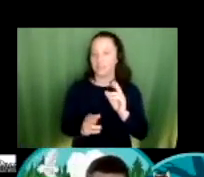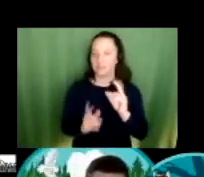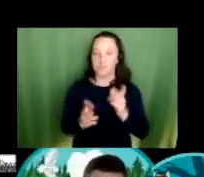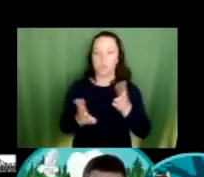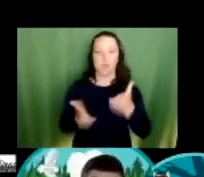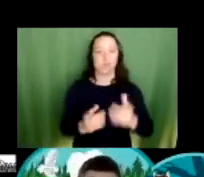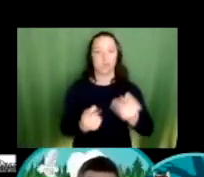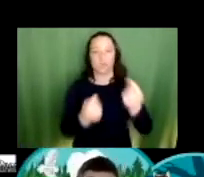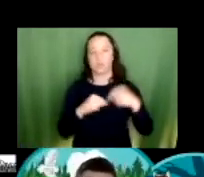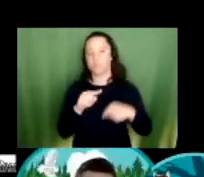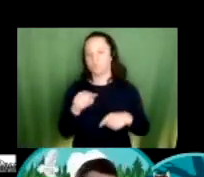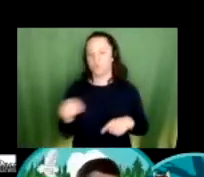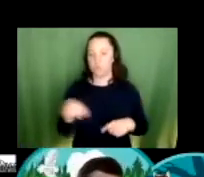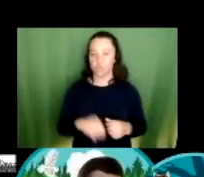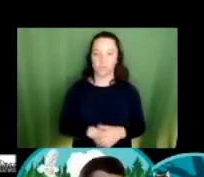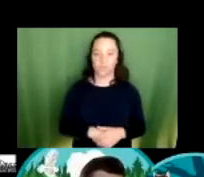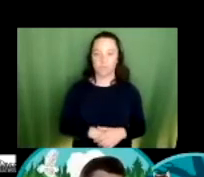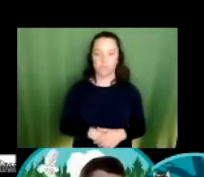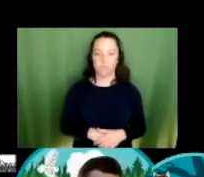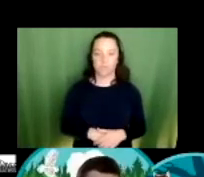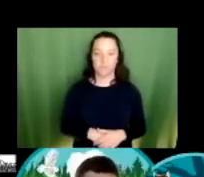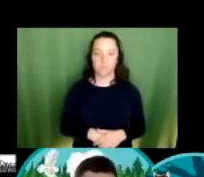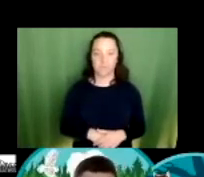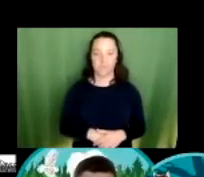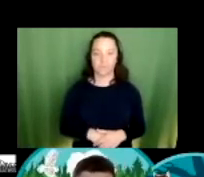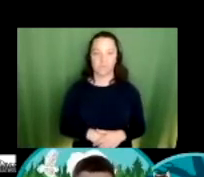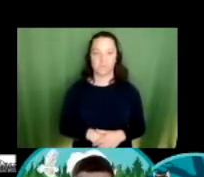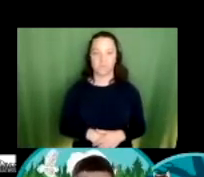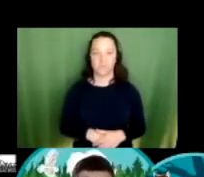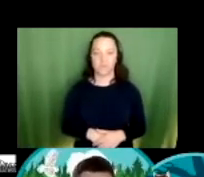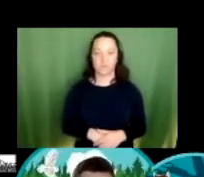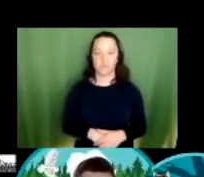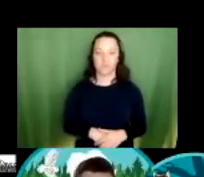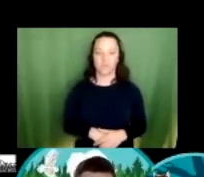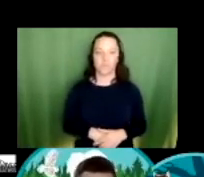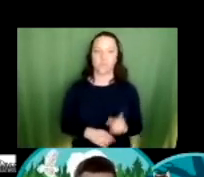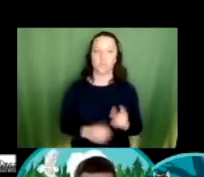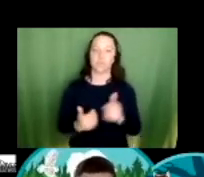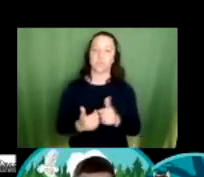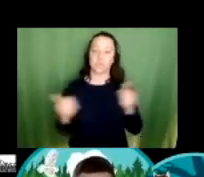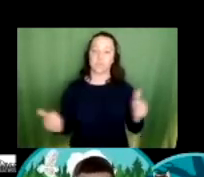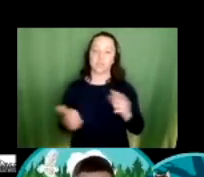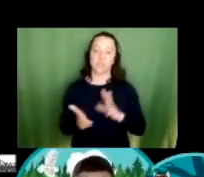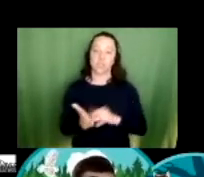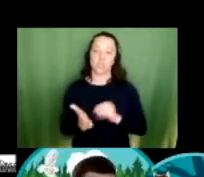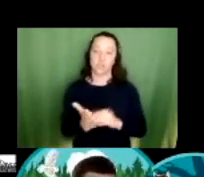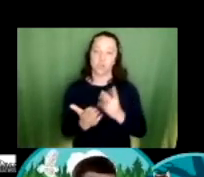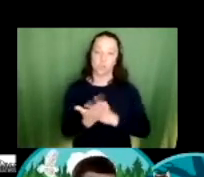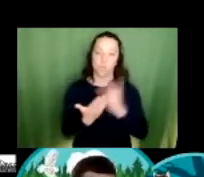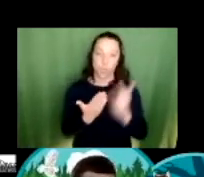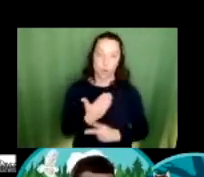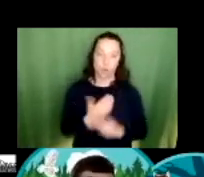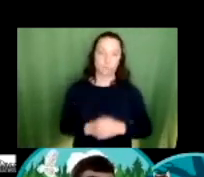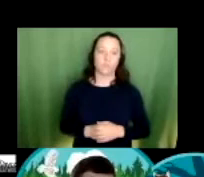So through programs through grant funding that we recently